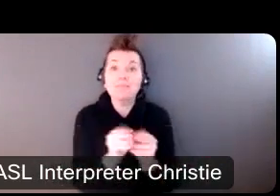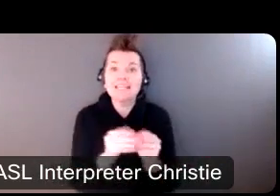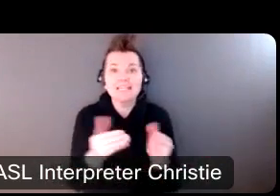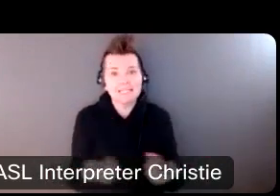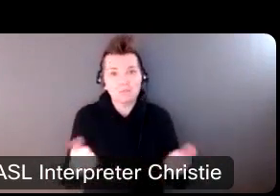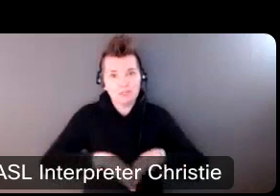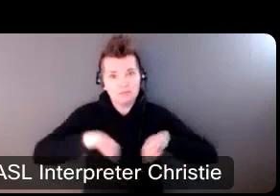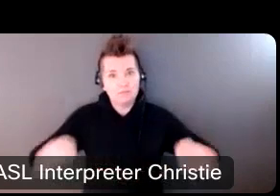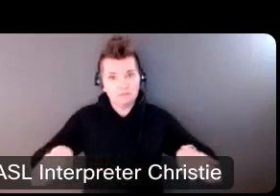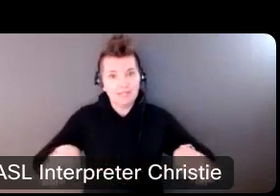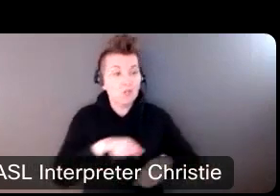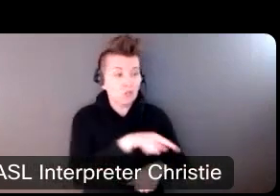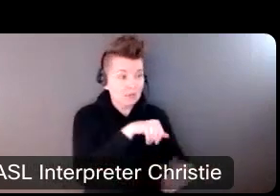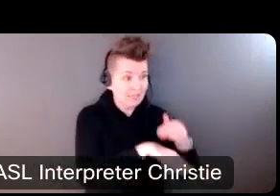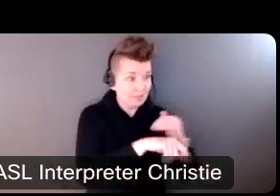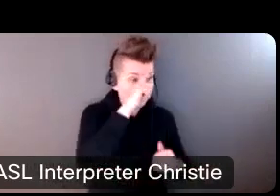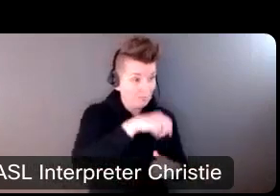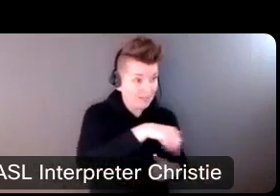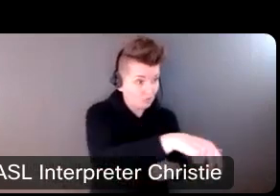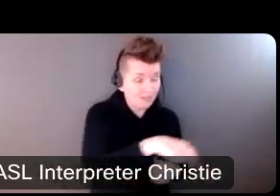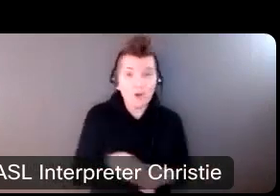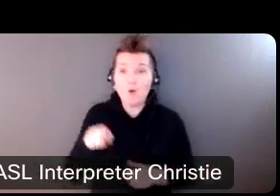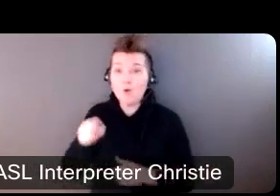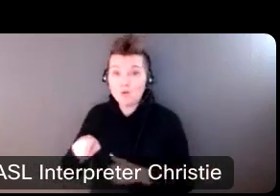as a pedestrian or as a cyclist in construction work zones.